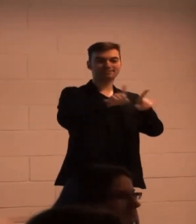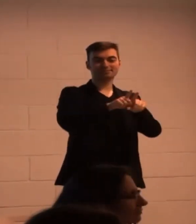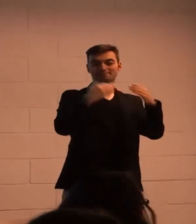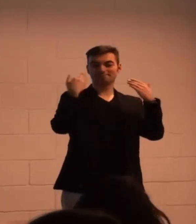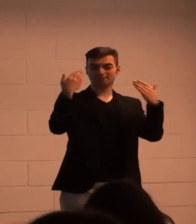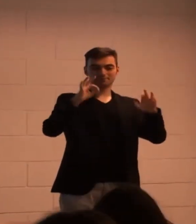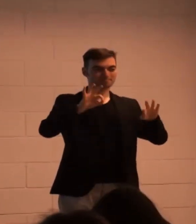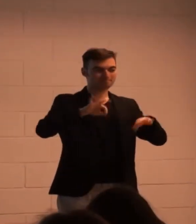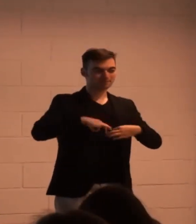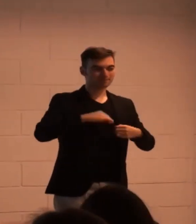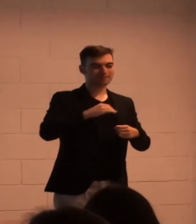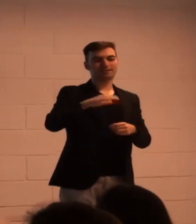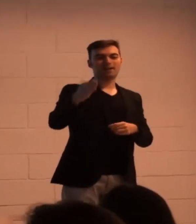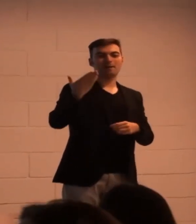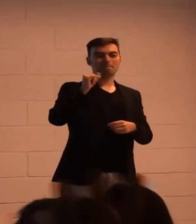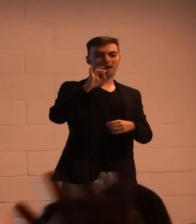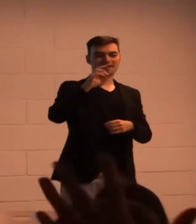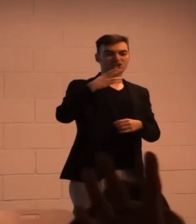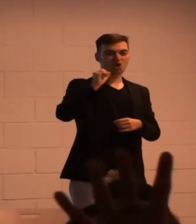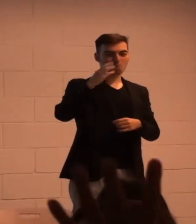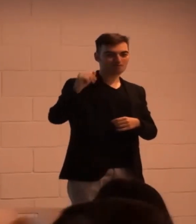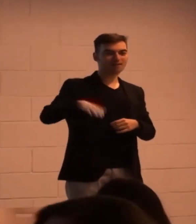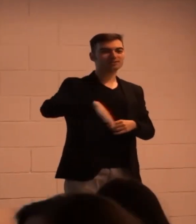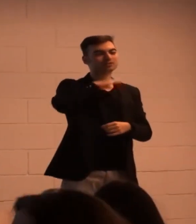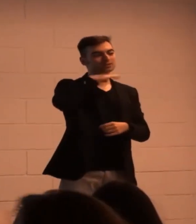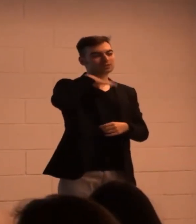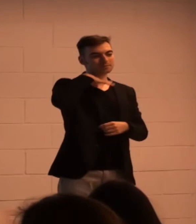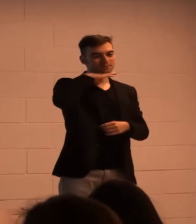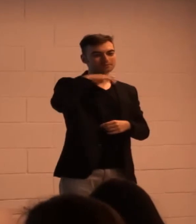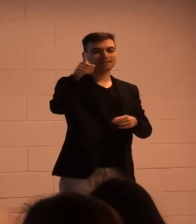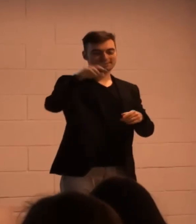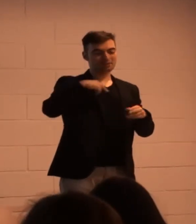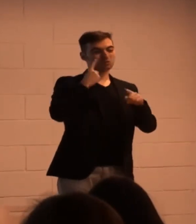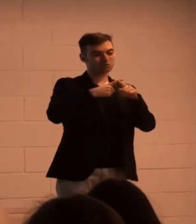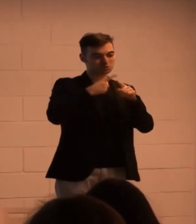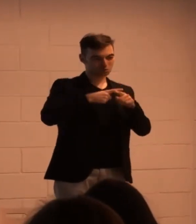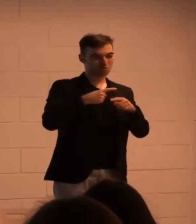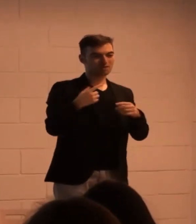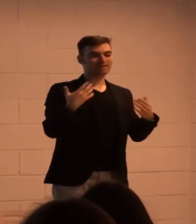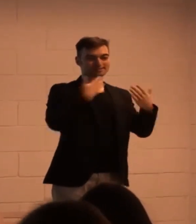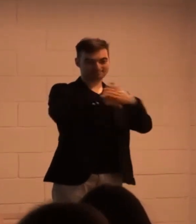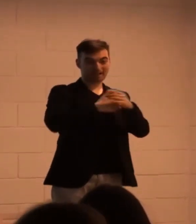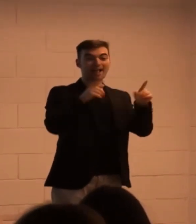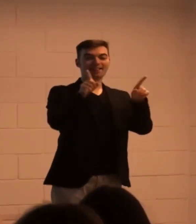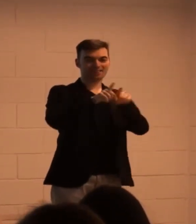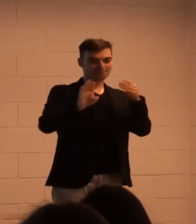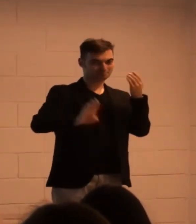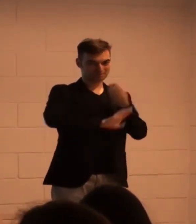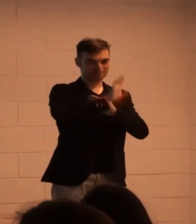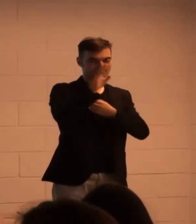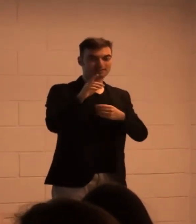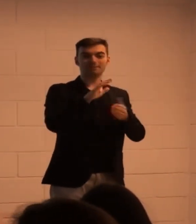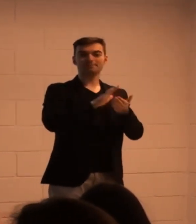This will allow to prepare the best quality materials, at which Deaf people will not feel discomfort,